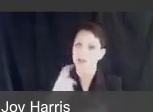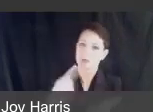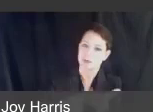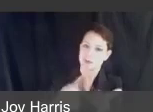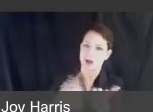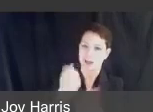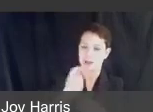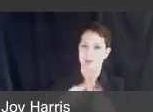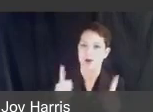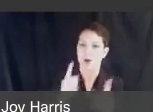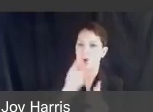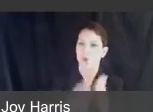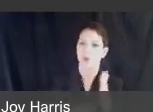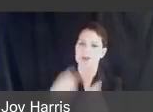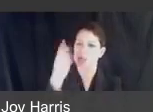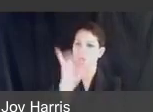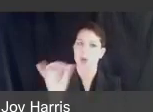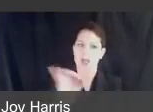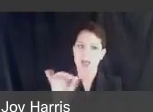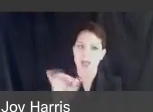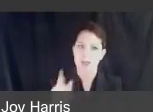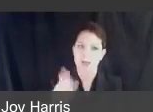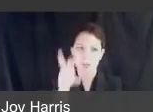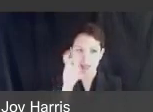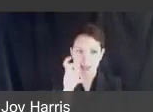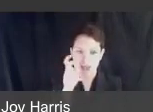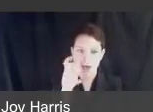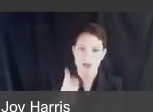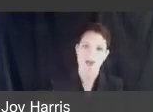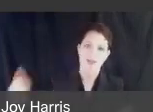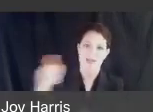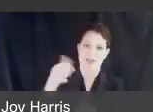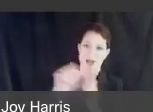what's that look like when you hear the top state official laugh at the four or